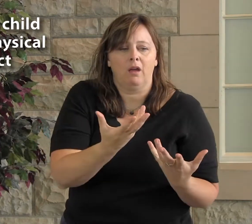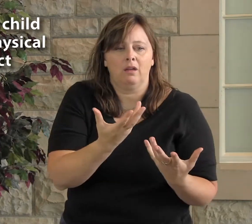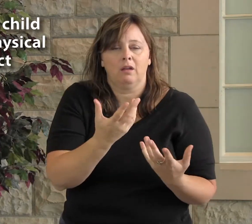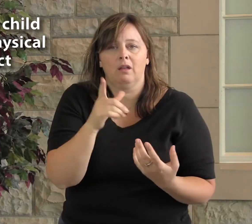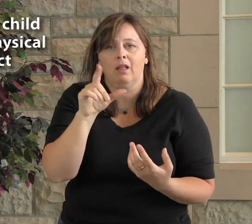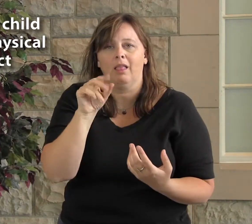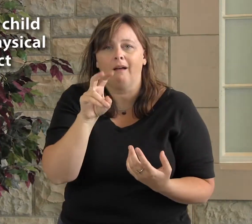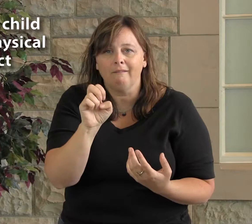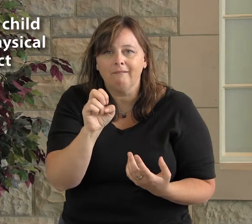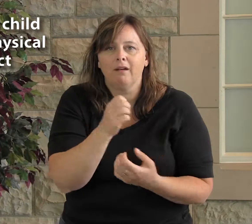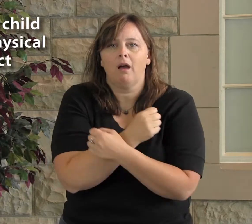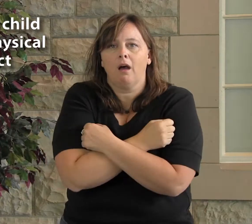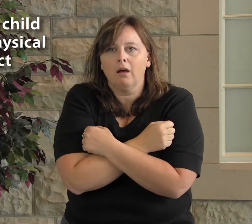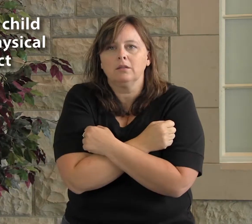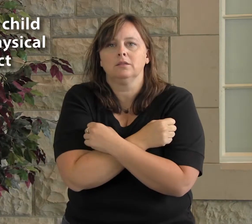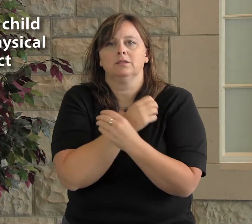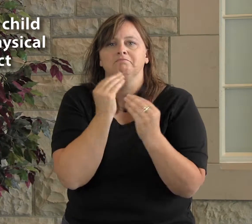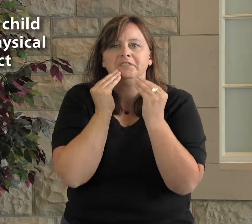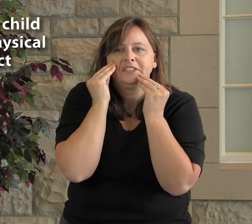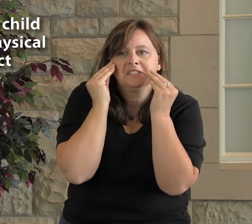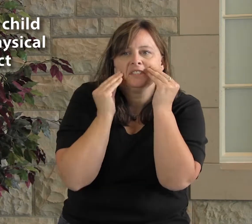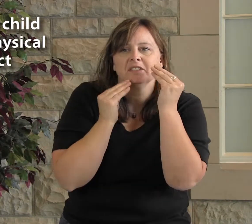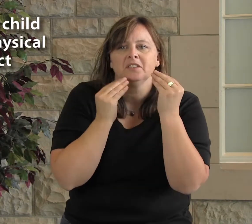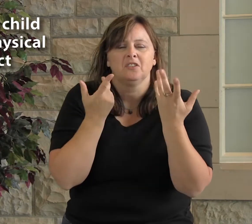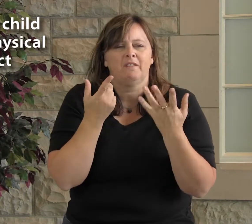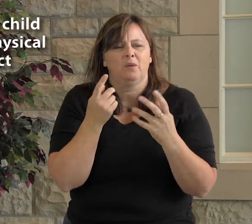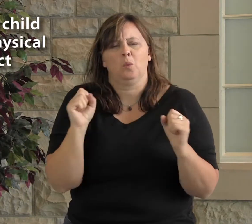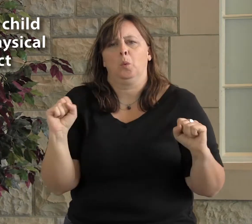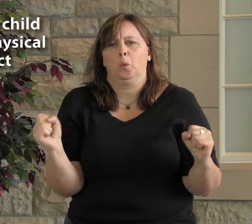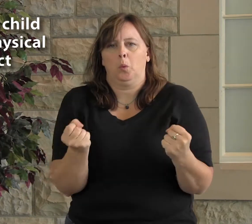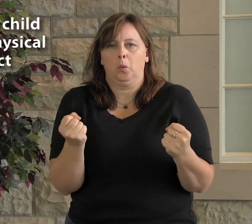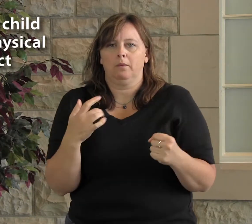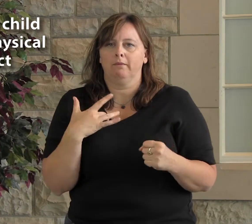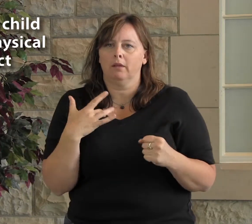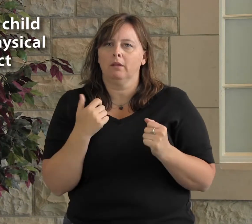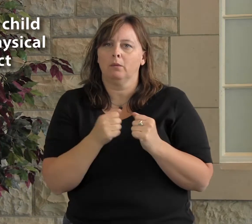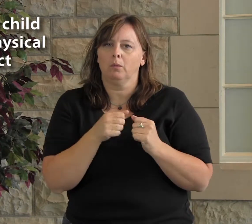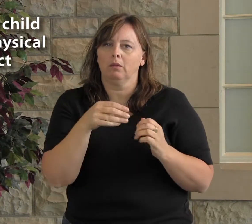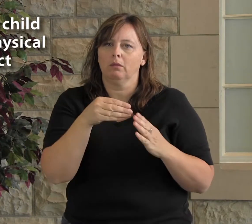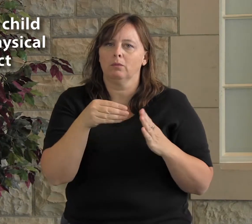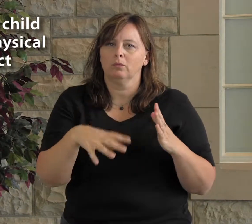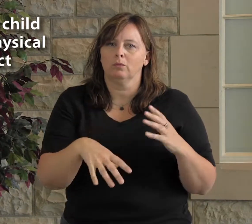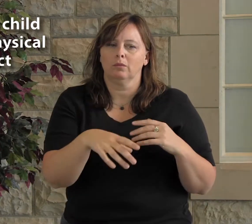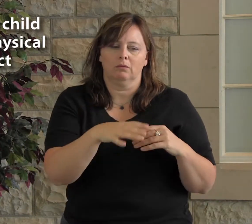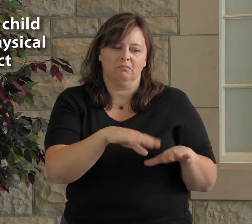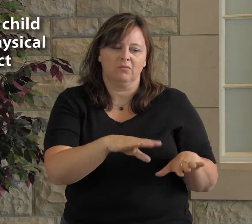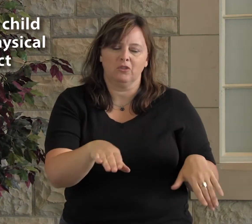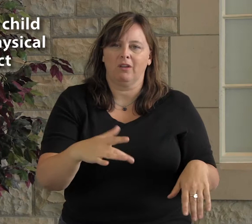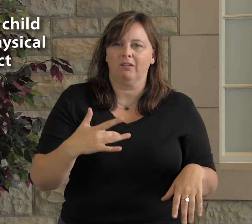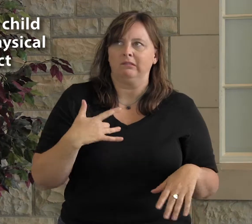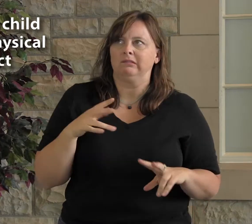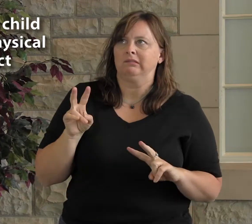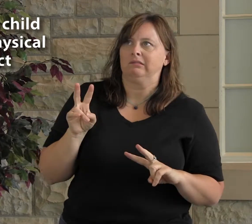are not providing love, kisses, hugs. Maybe parents seem a little cold with the child.